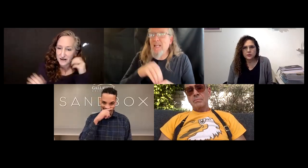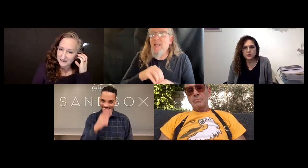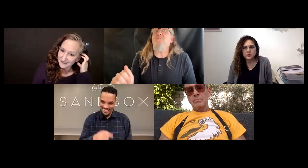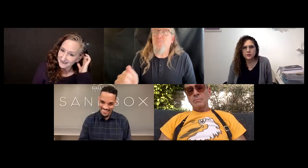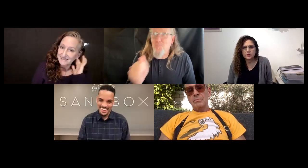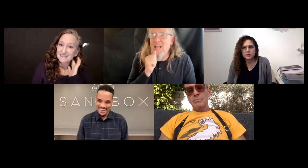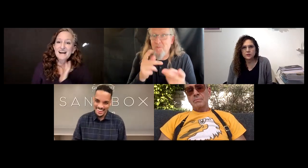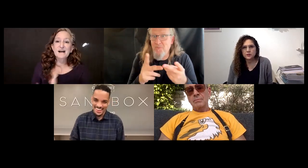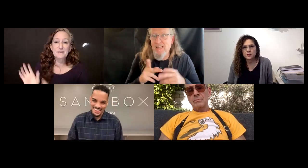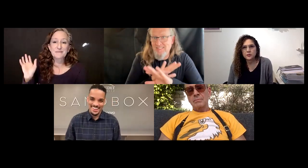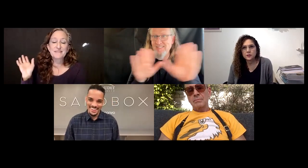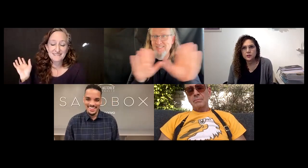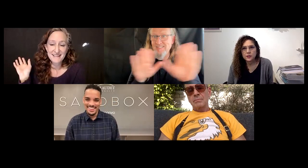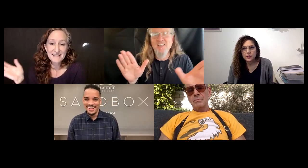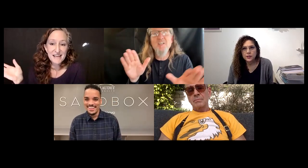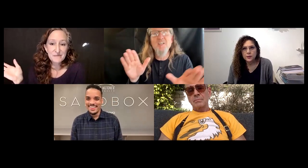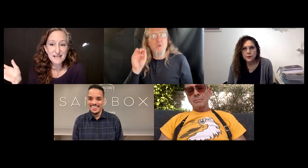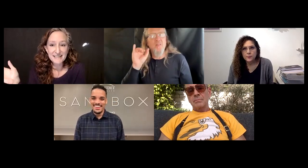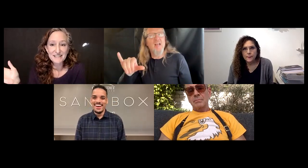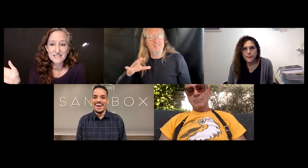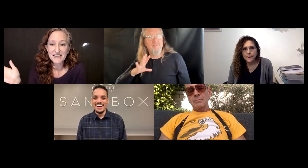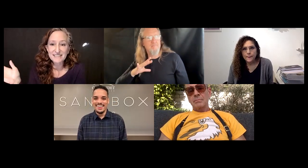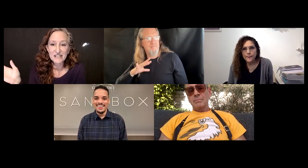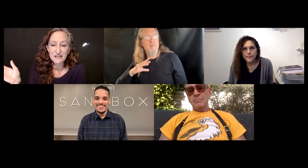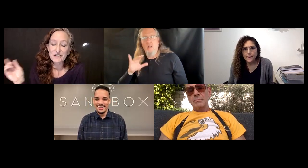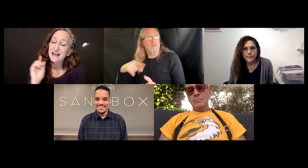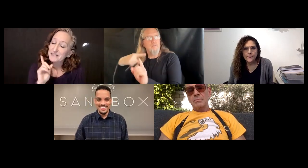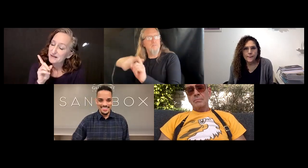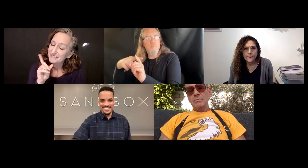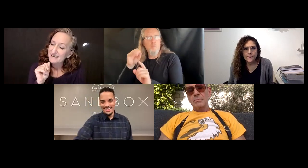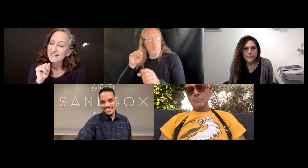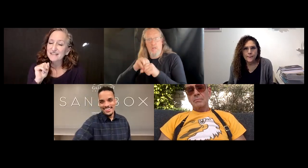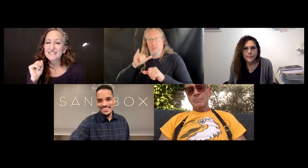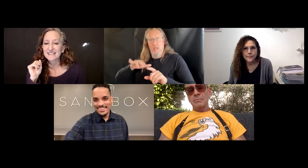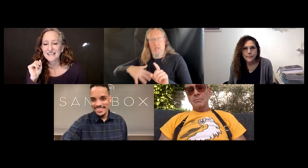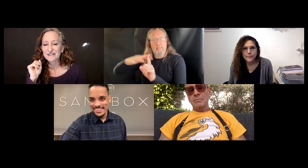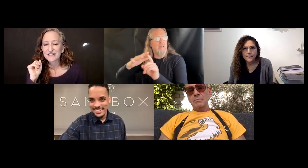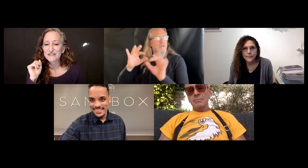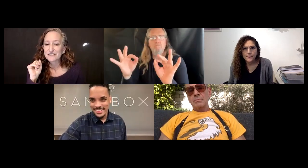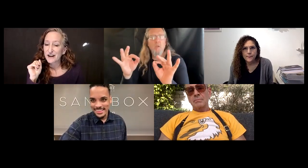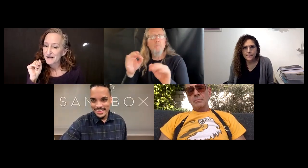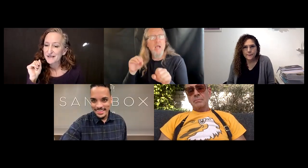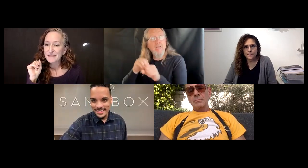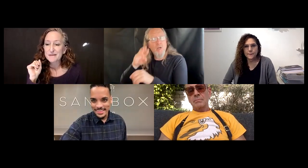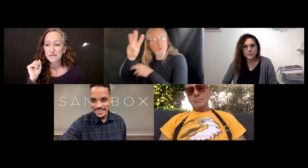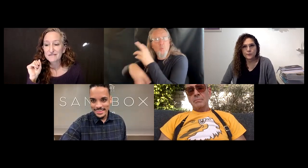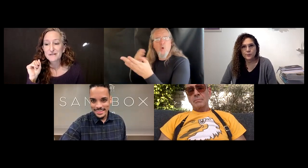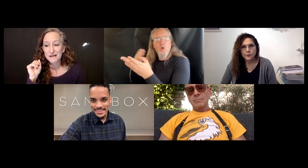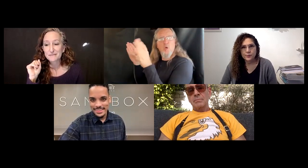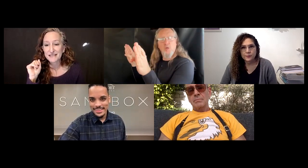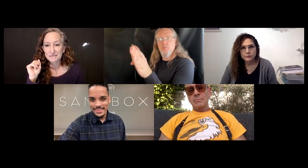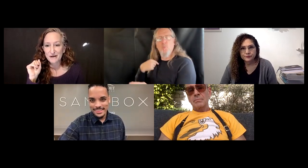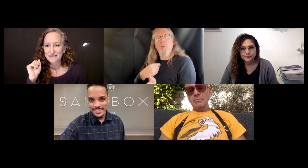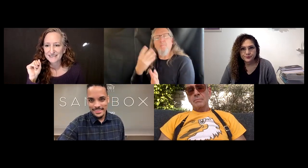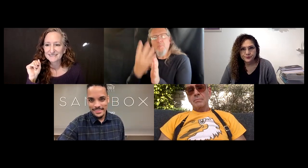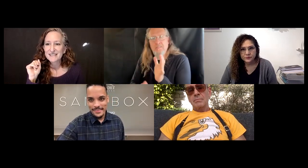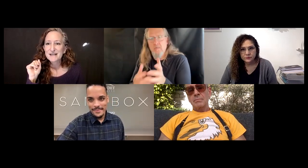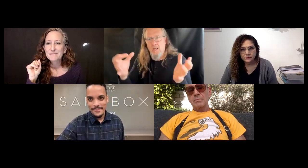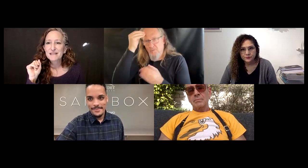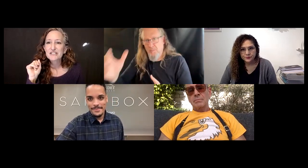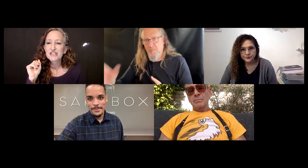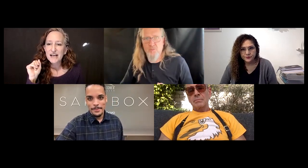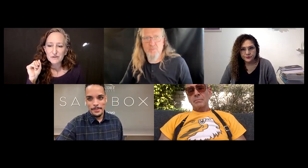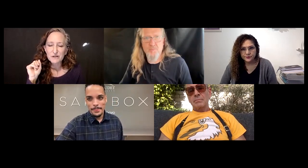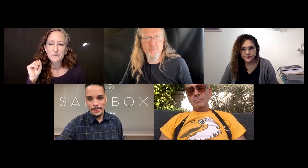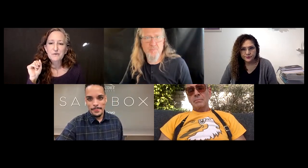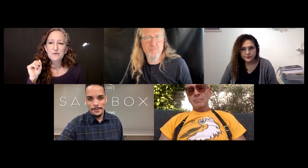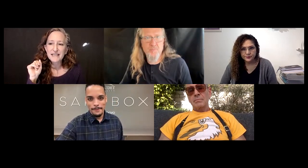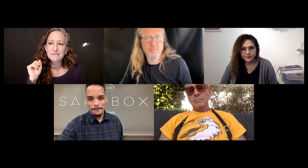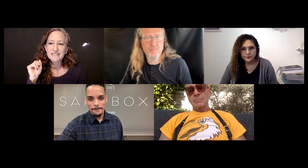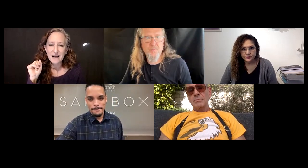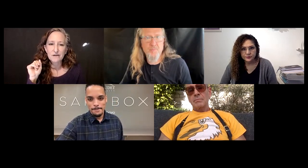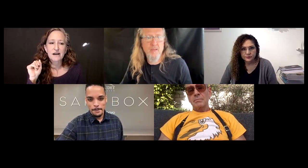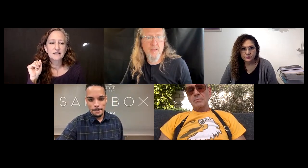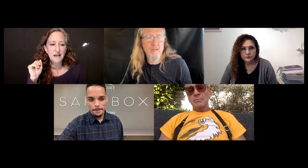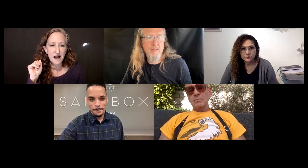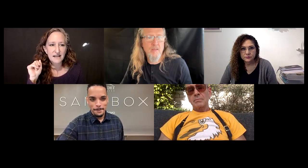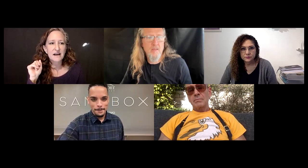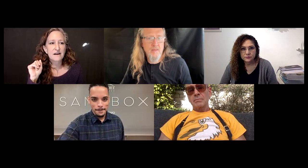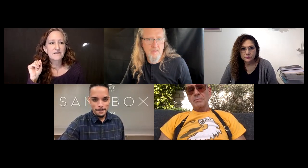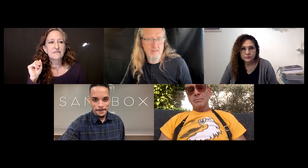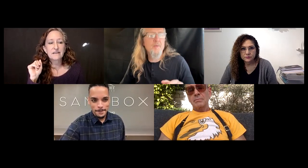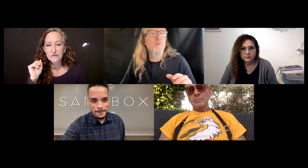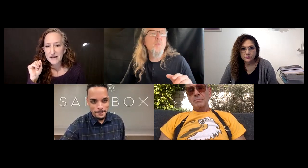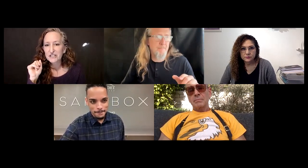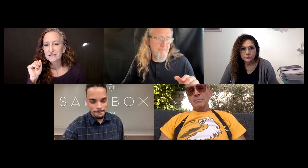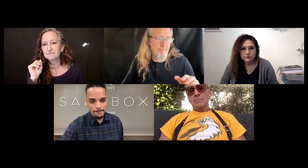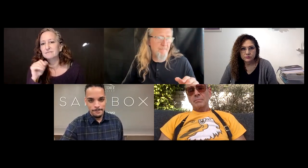If you're talking about something in private, you better be in private, but in general we miss out on a lot of information.